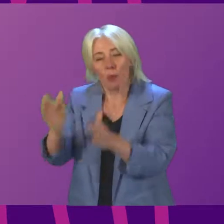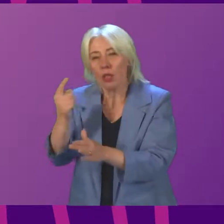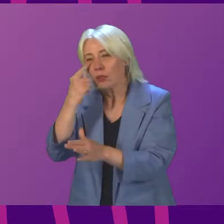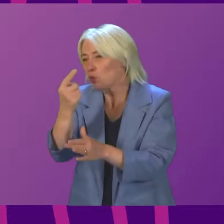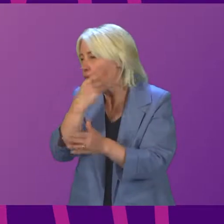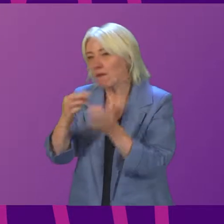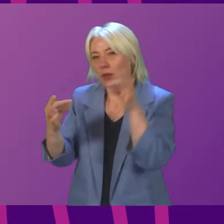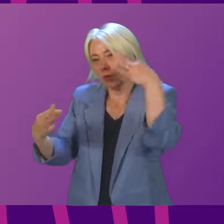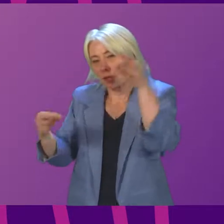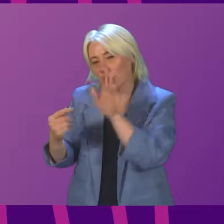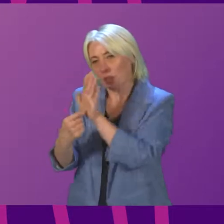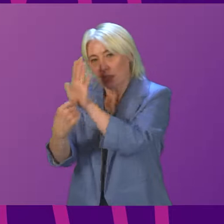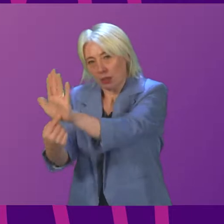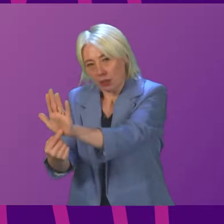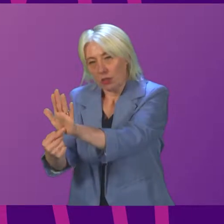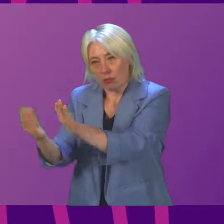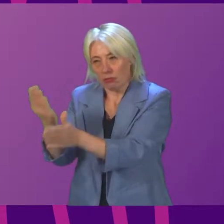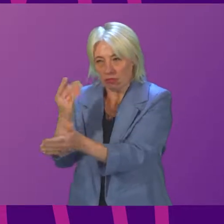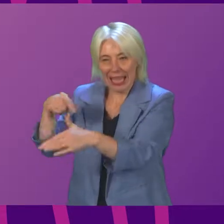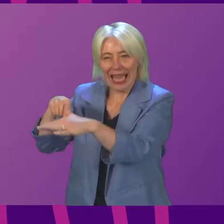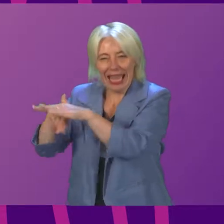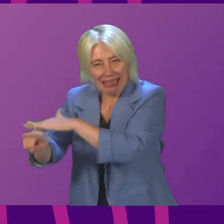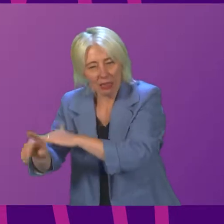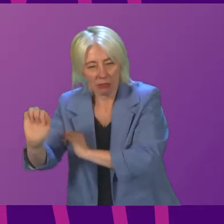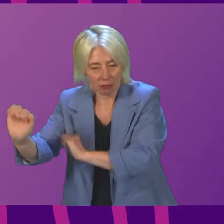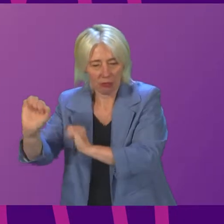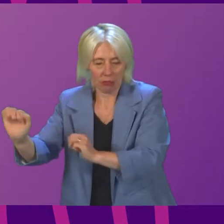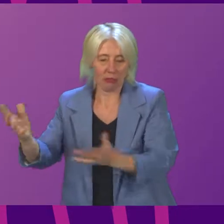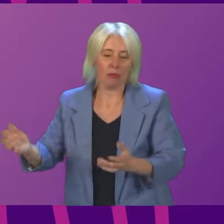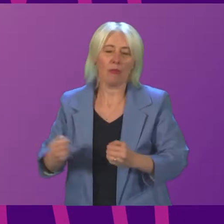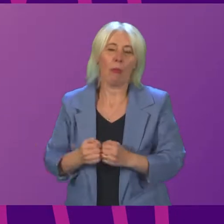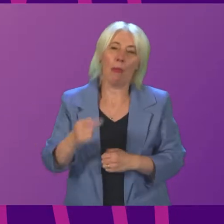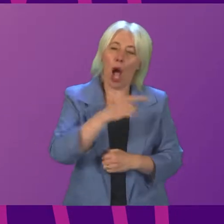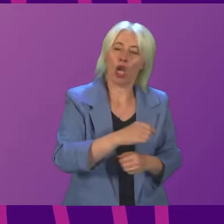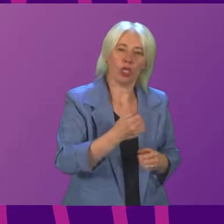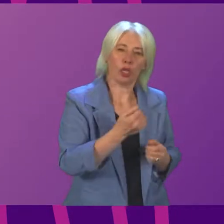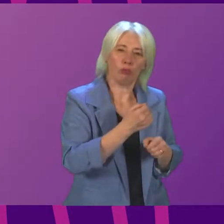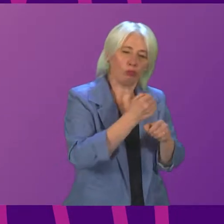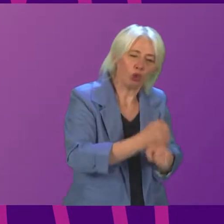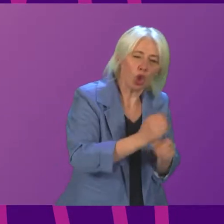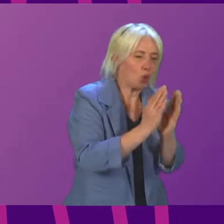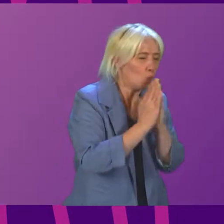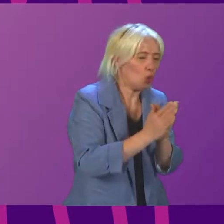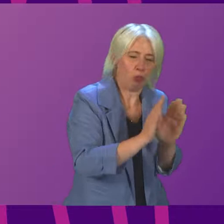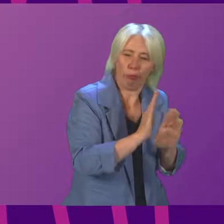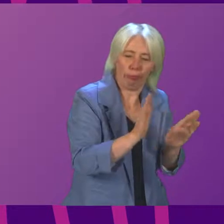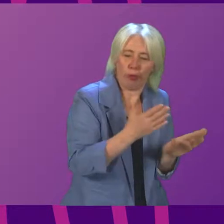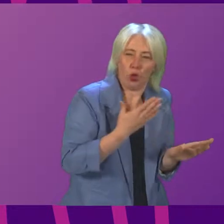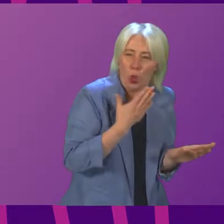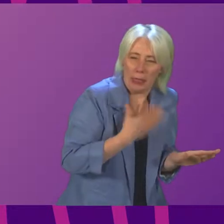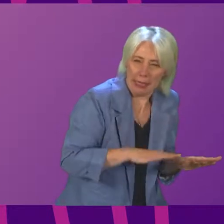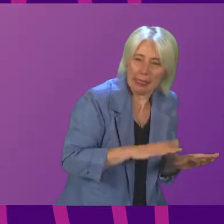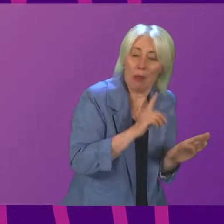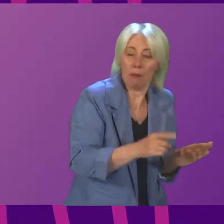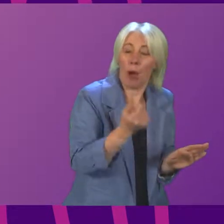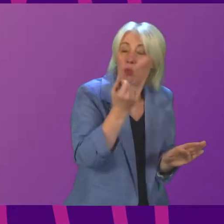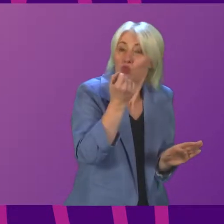football or rugby matches, large-scale concerts and late-night venues, all come under the